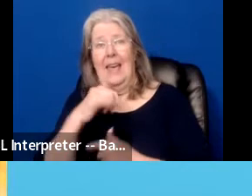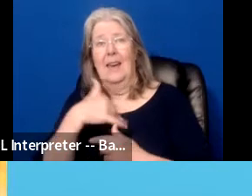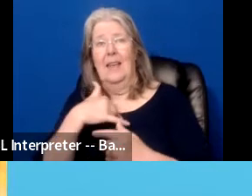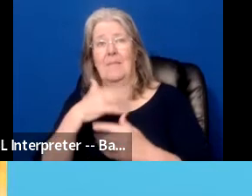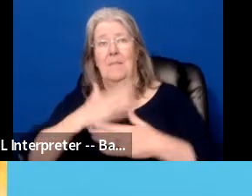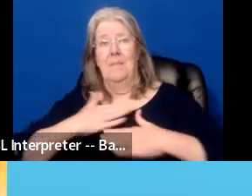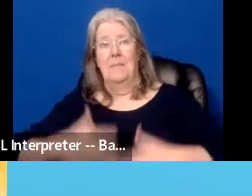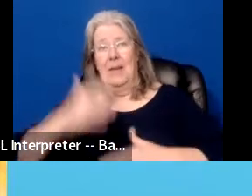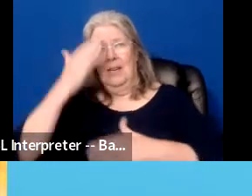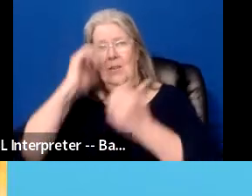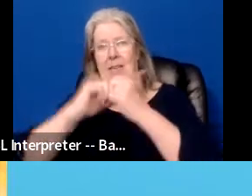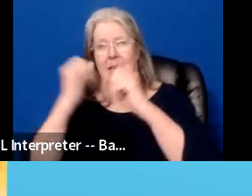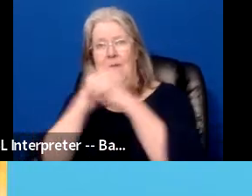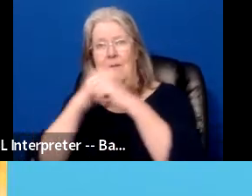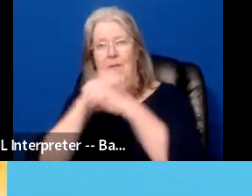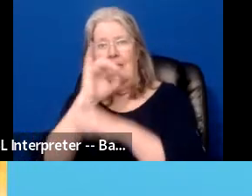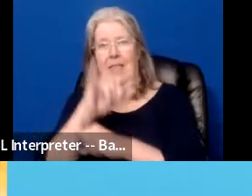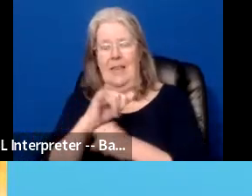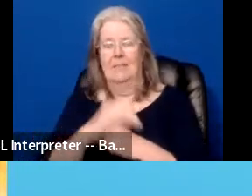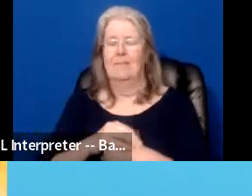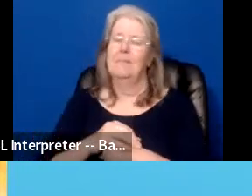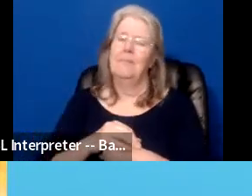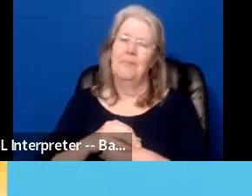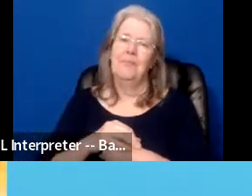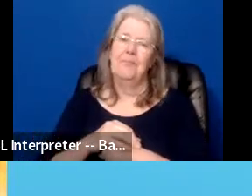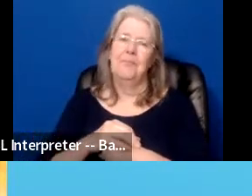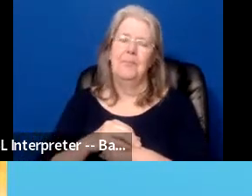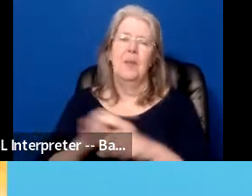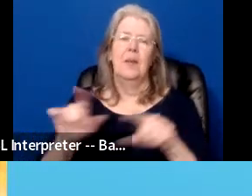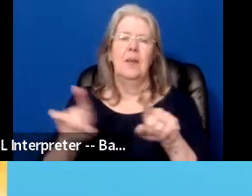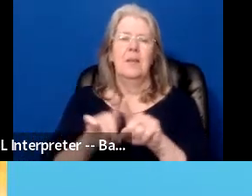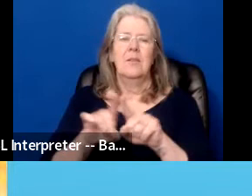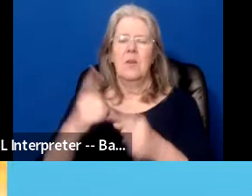There was also a question about isolation versus quarantine and